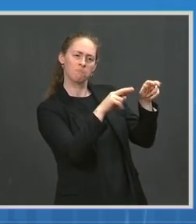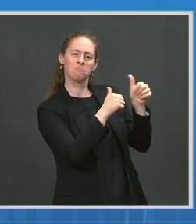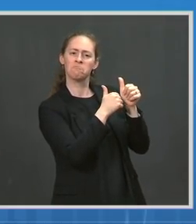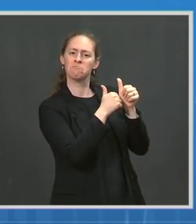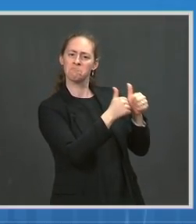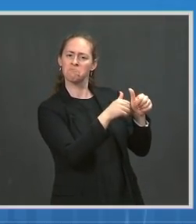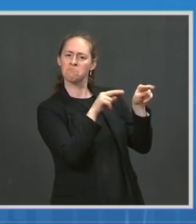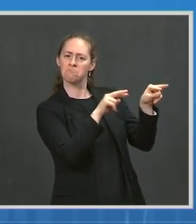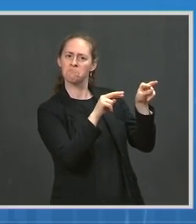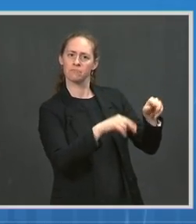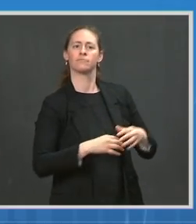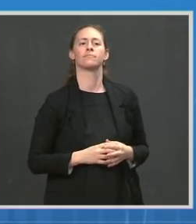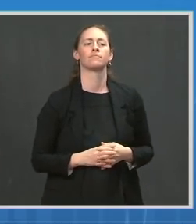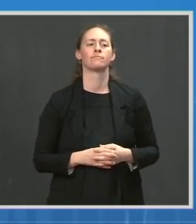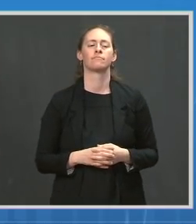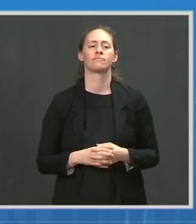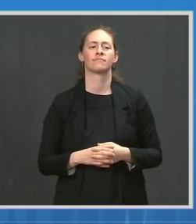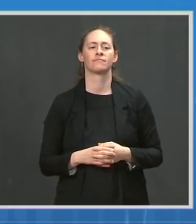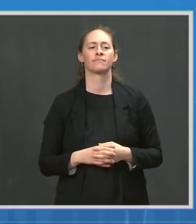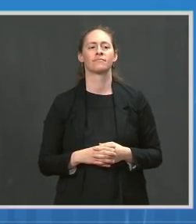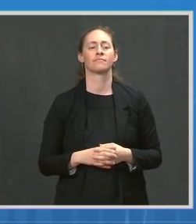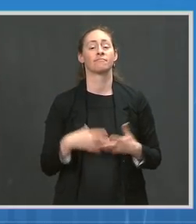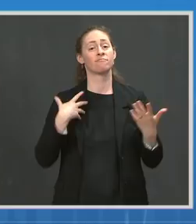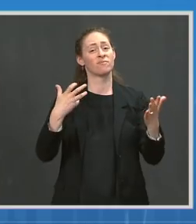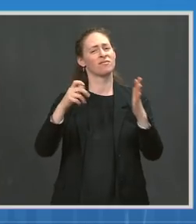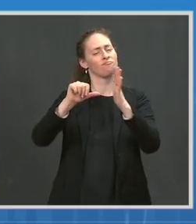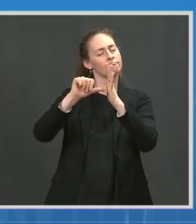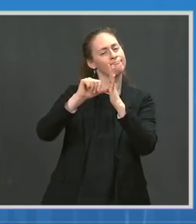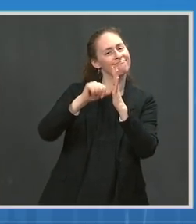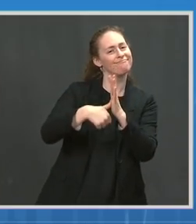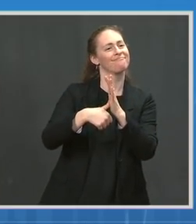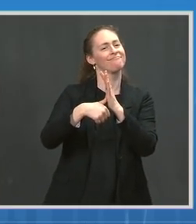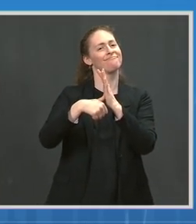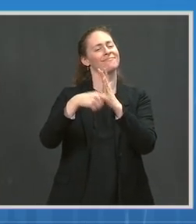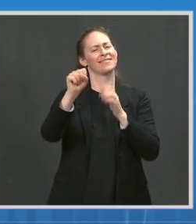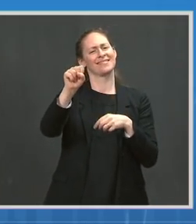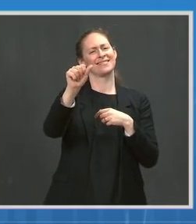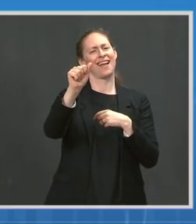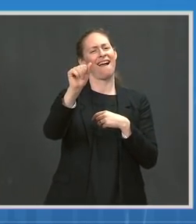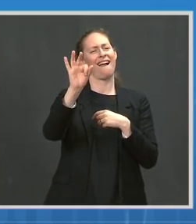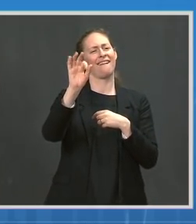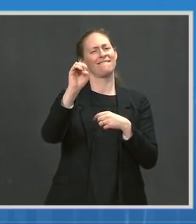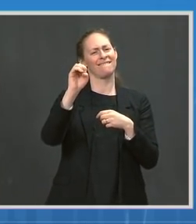Finally: Is it safe? Well, we've been talking now about the extraordinary capability